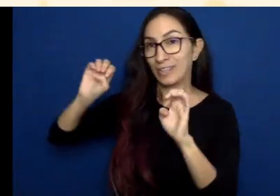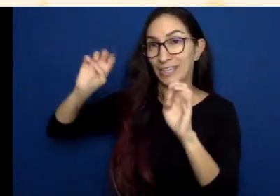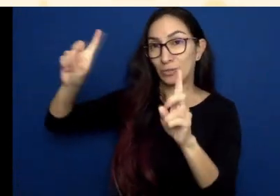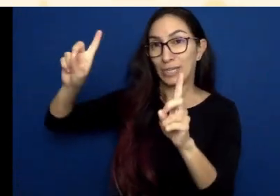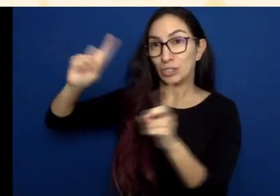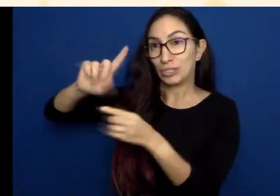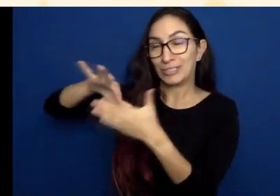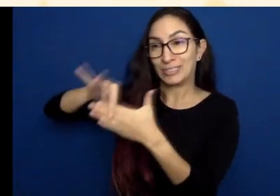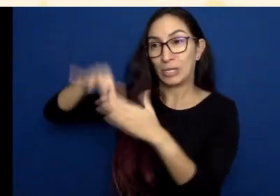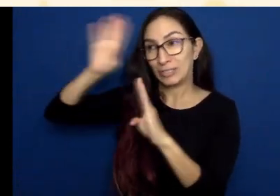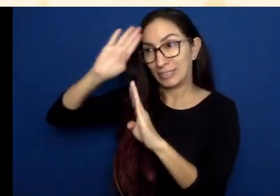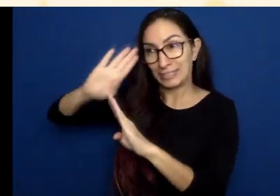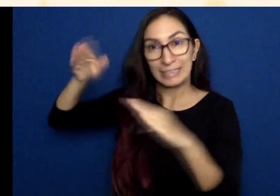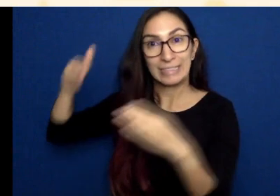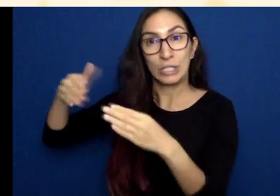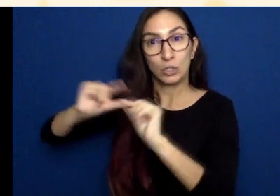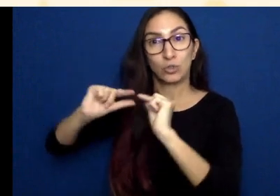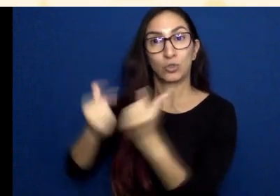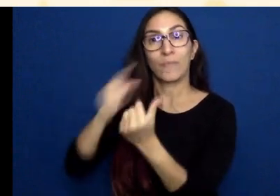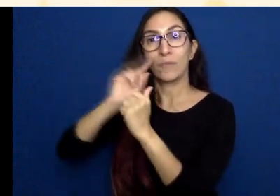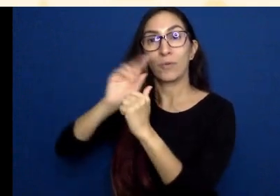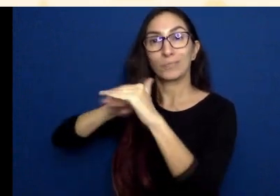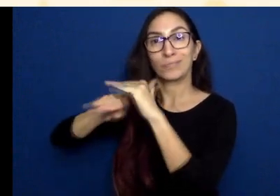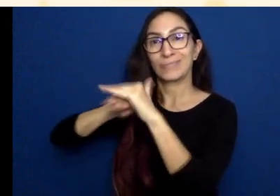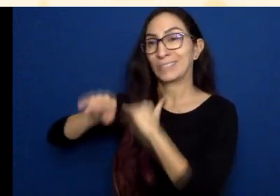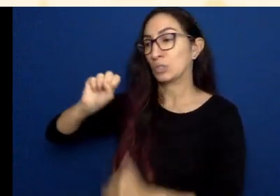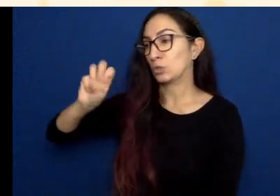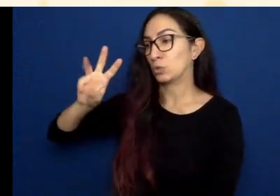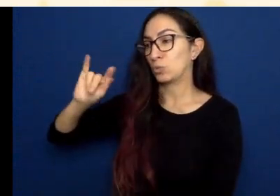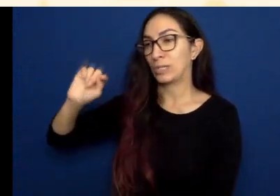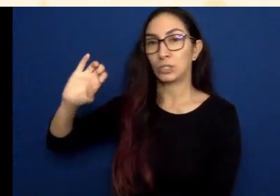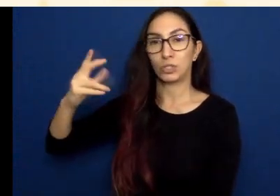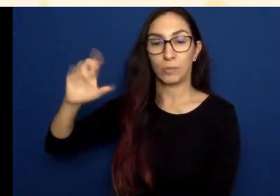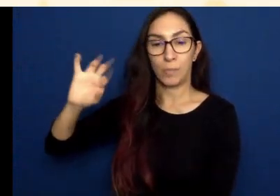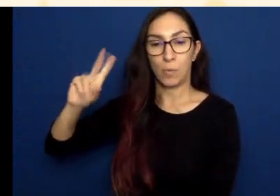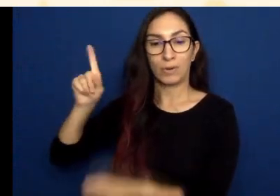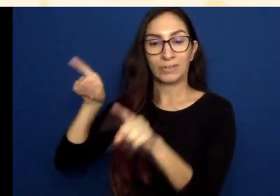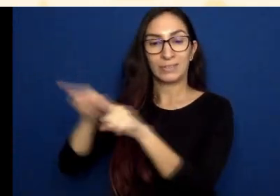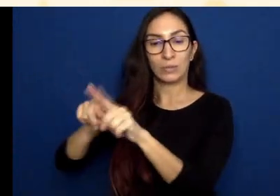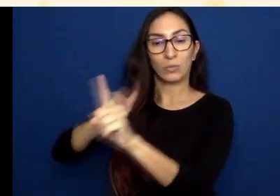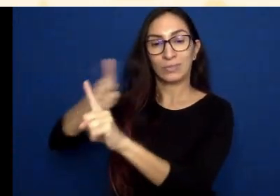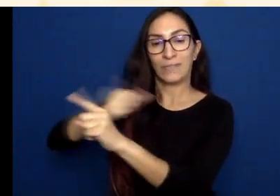W3C, contributing to the development of WCAG 2, and is currently a member